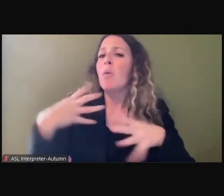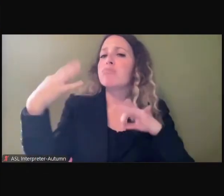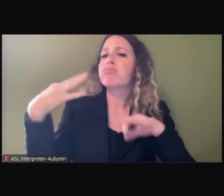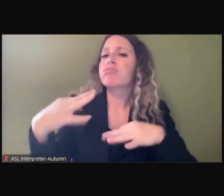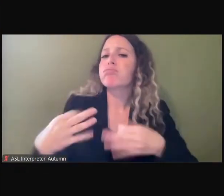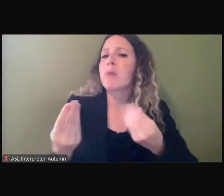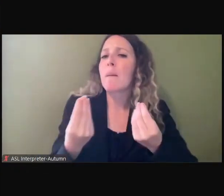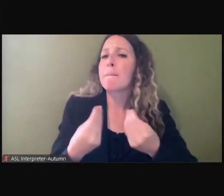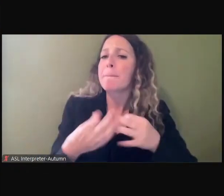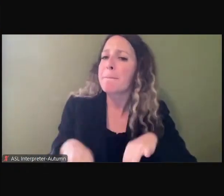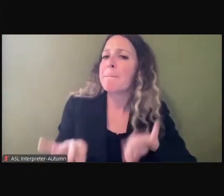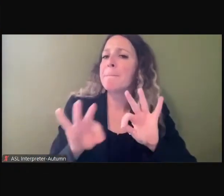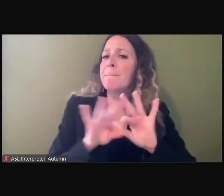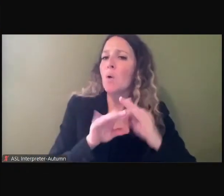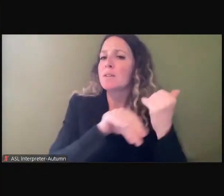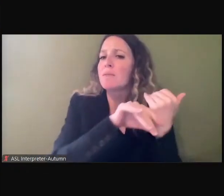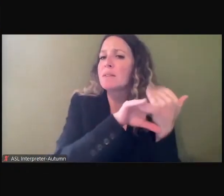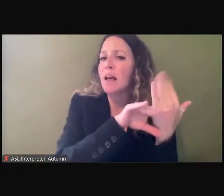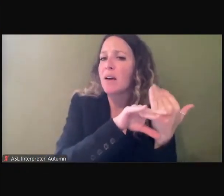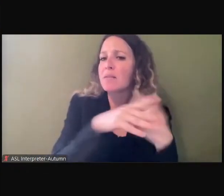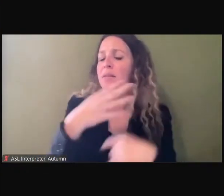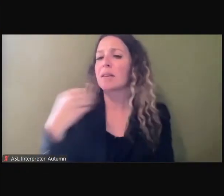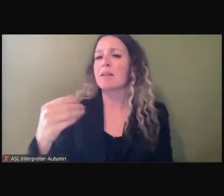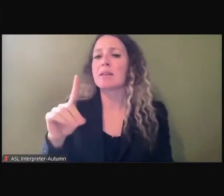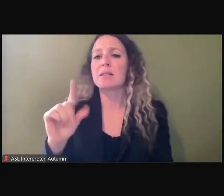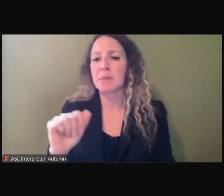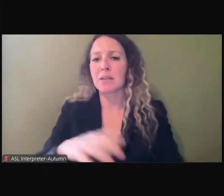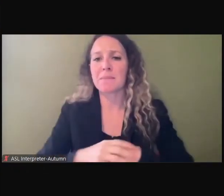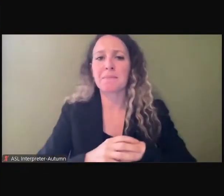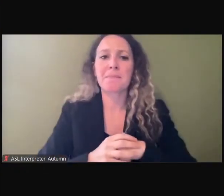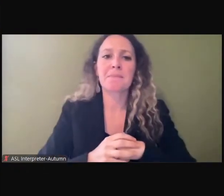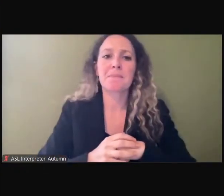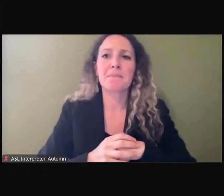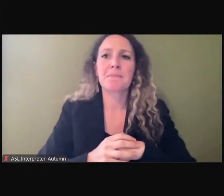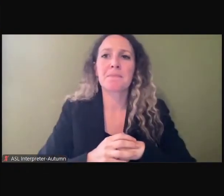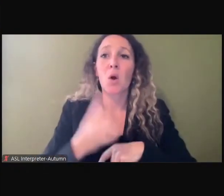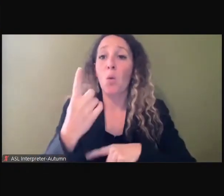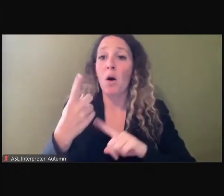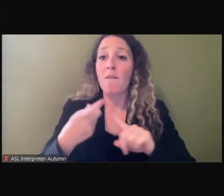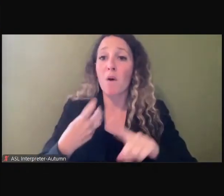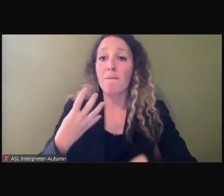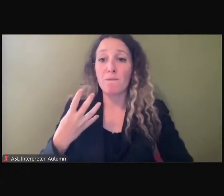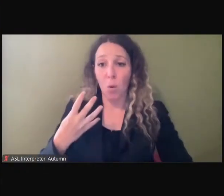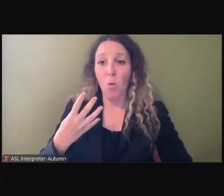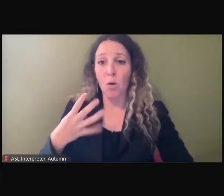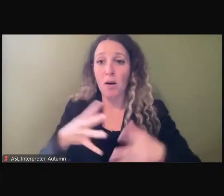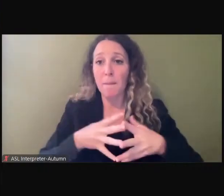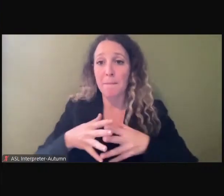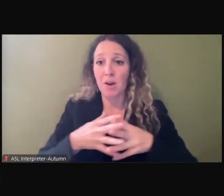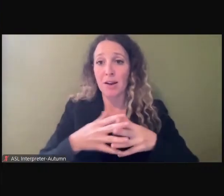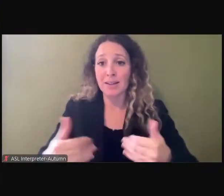a topic of profound importance. Nearly one in four Americans lives with a disability, making